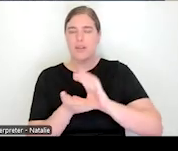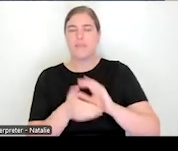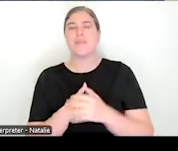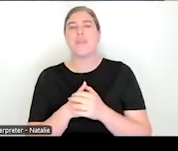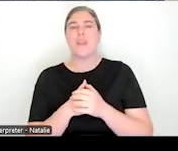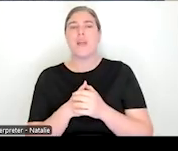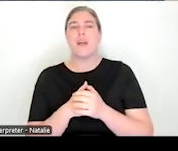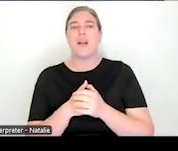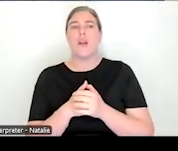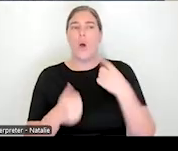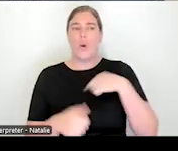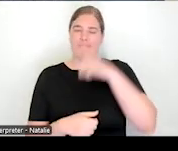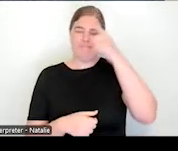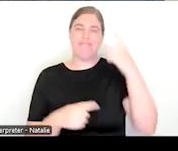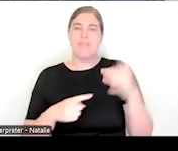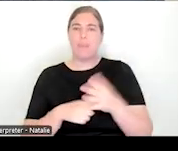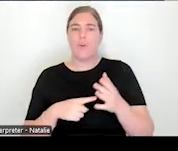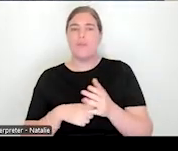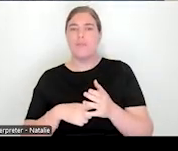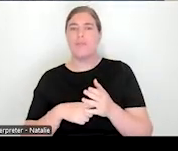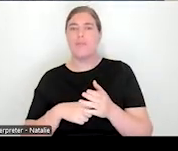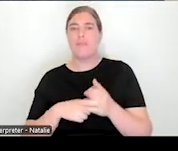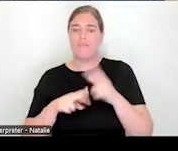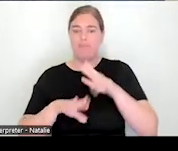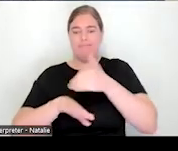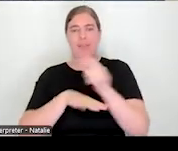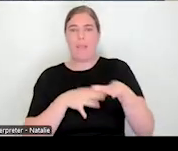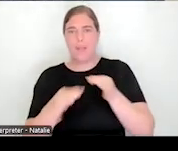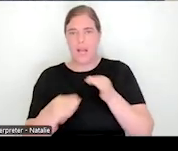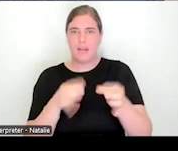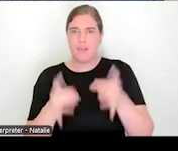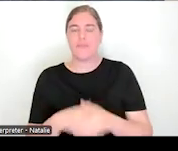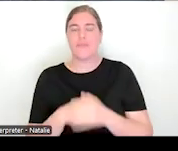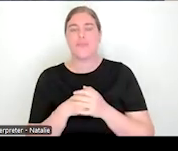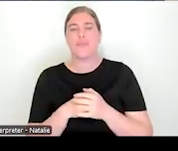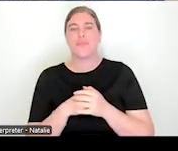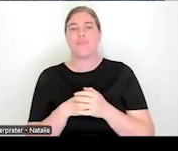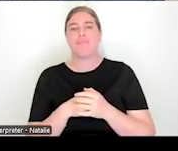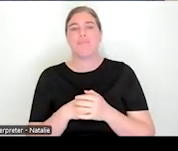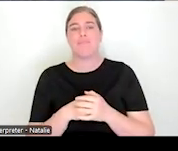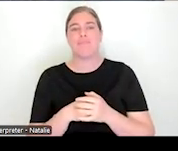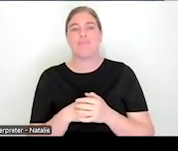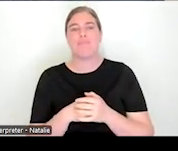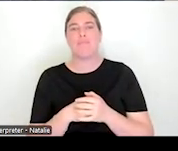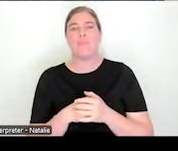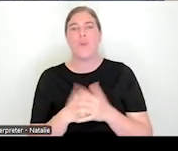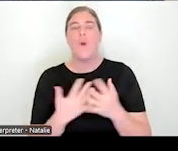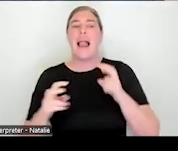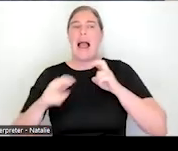important as a part of implementing the plan. An activity we have had a lot of questions about